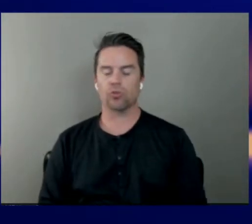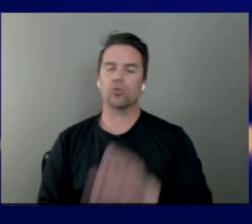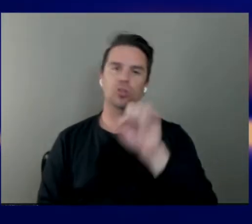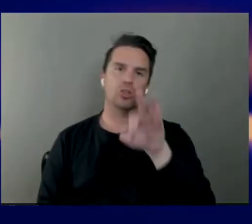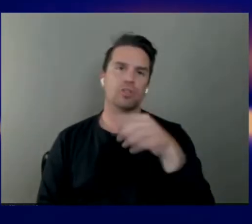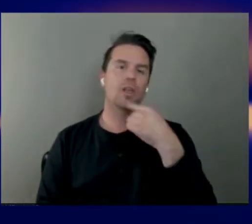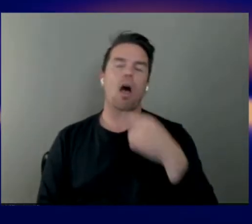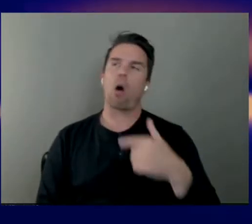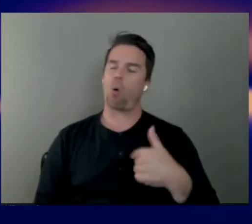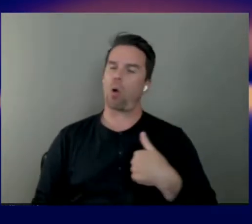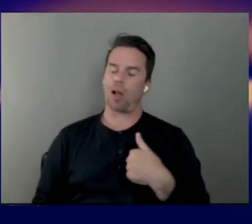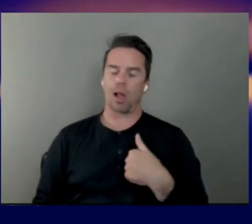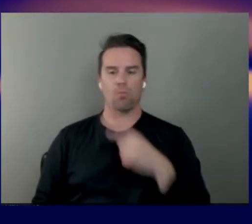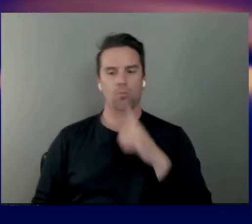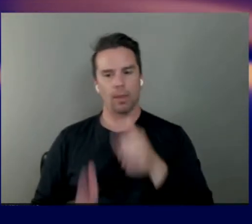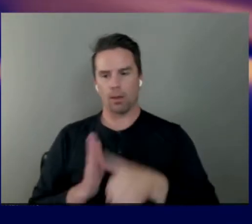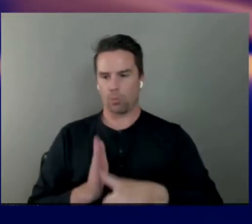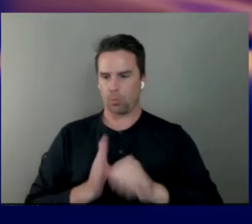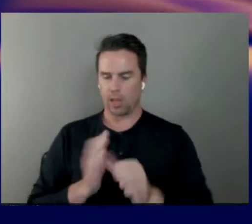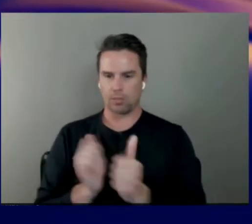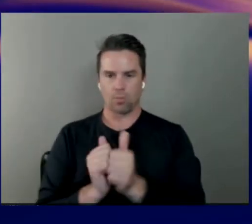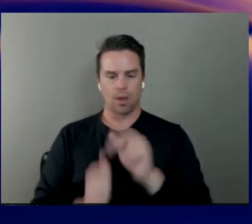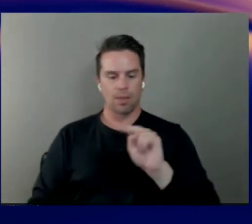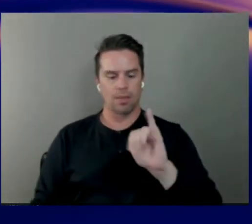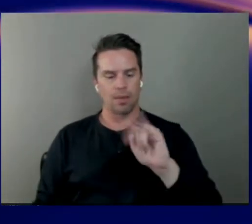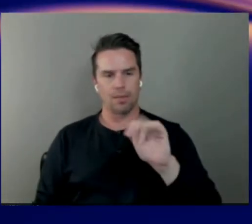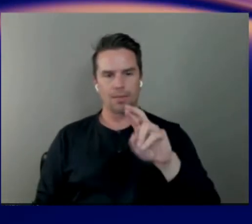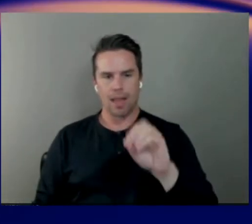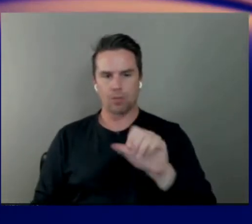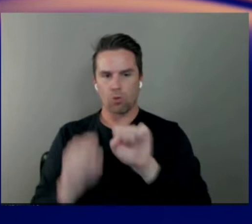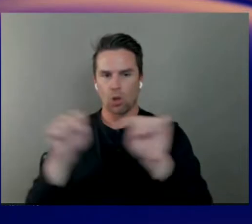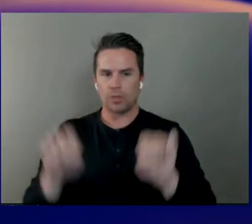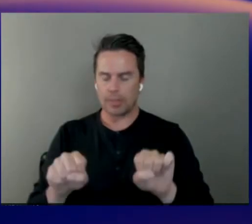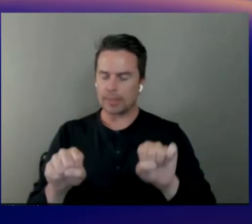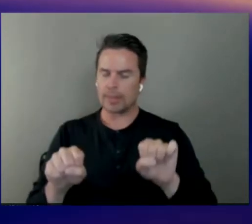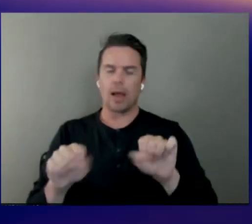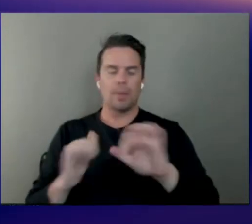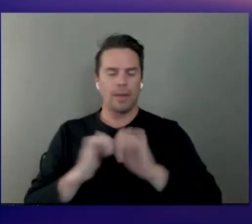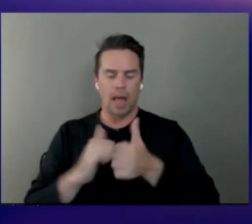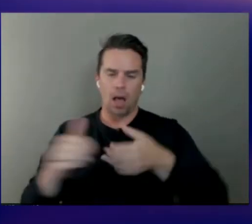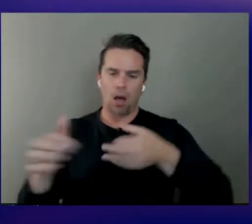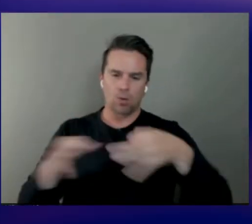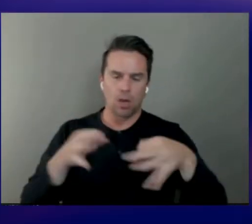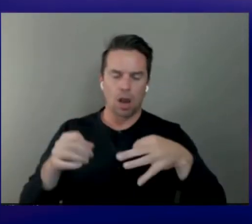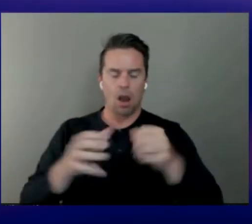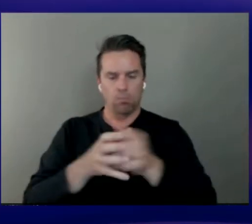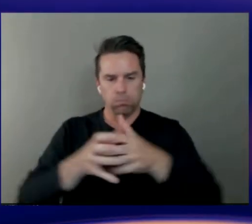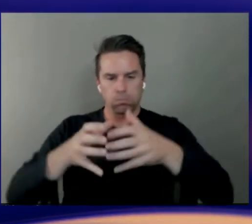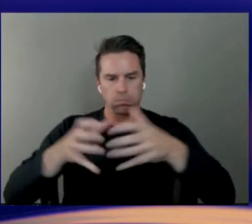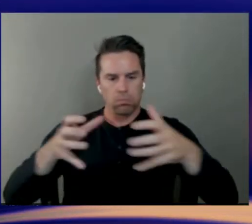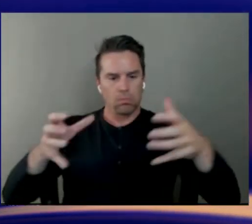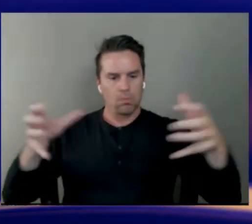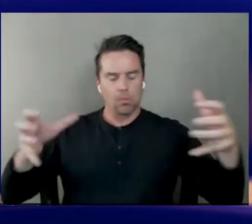that we're doing with the nitro system and how the definition actually continues to expand. So just a couple weeks ago, JD,